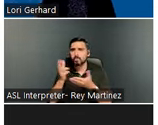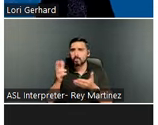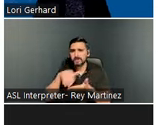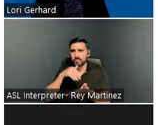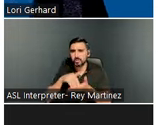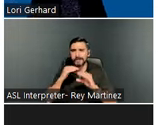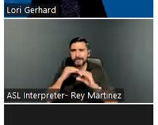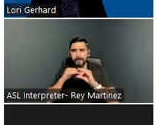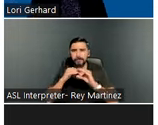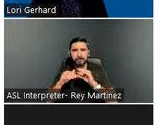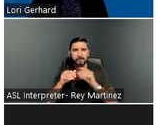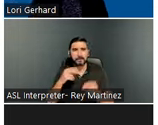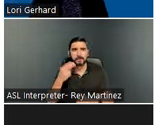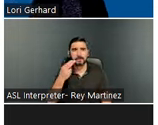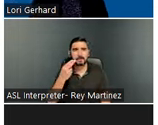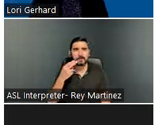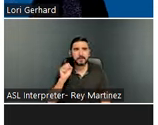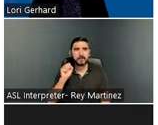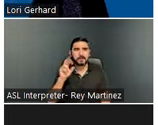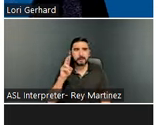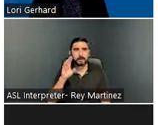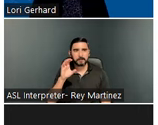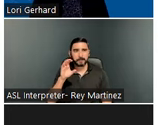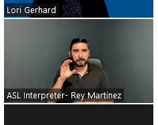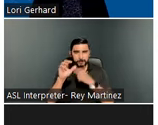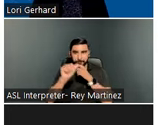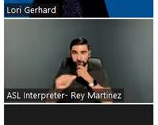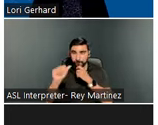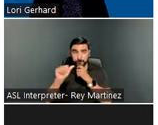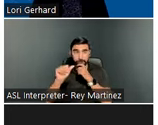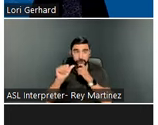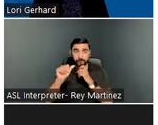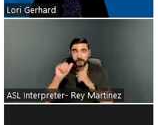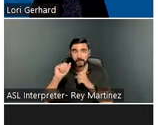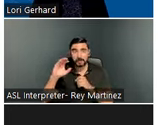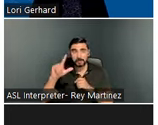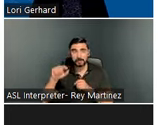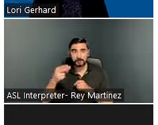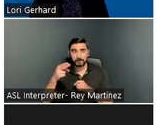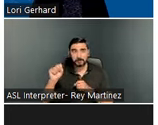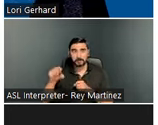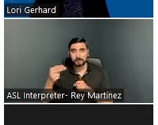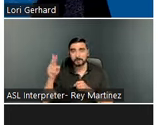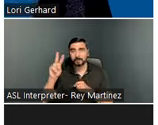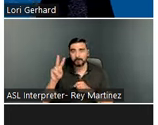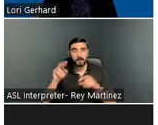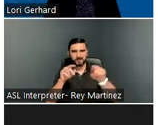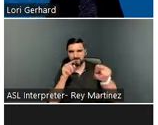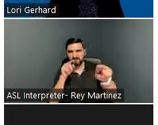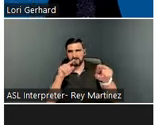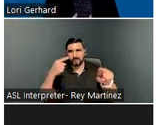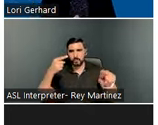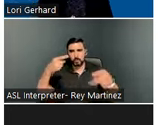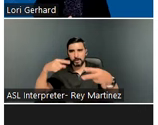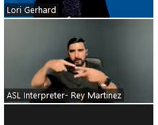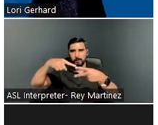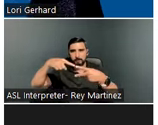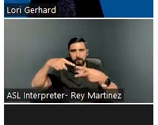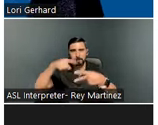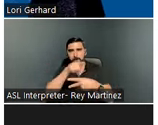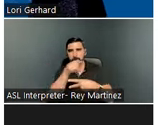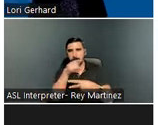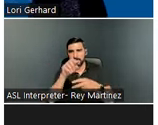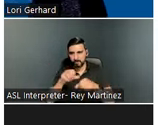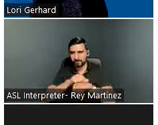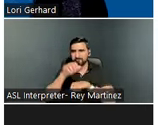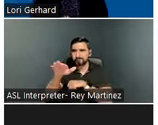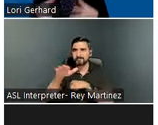which is hsrc@acl.hhs.gov. You can also send suggestions to us there.